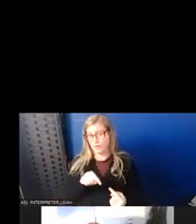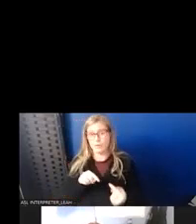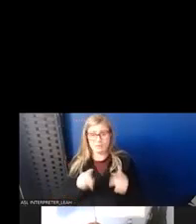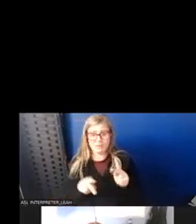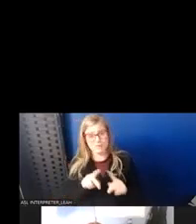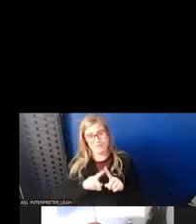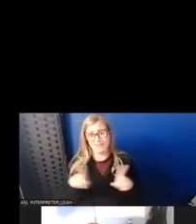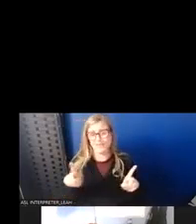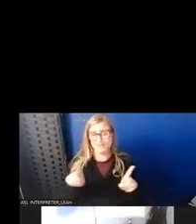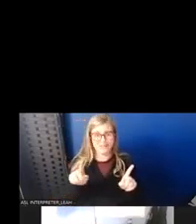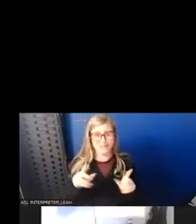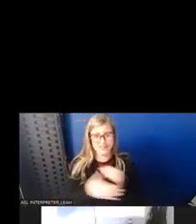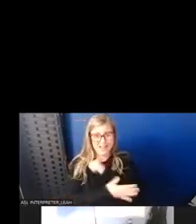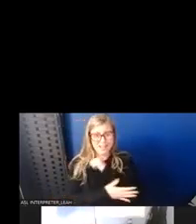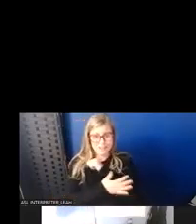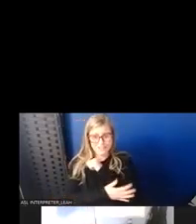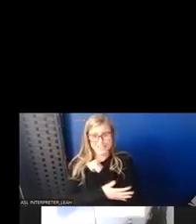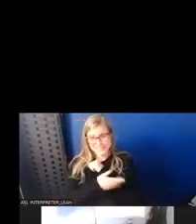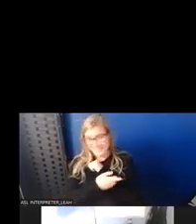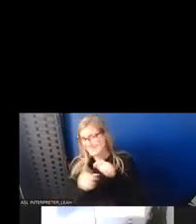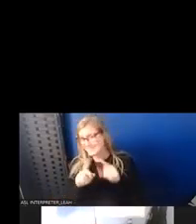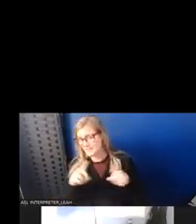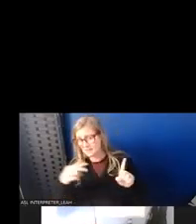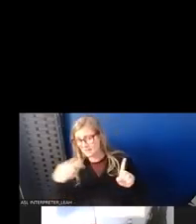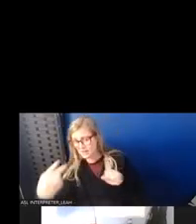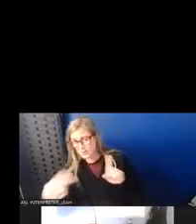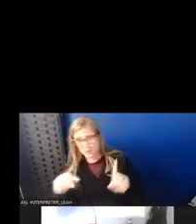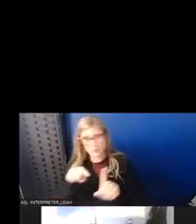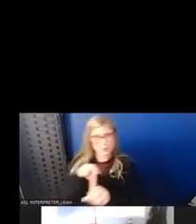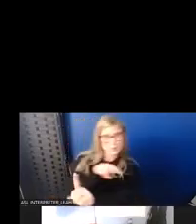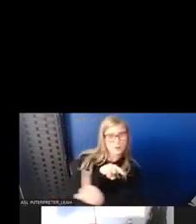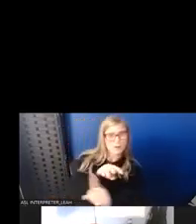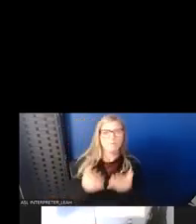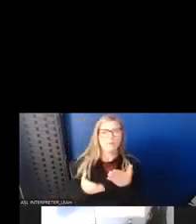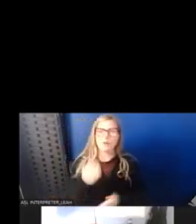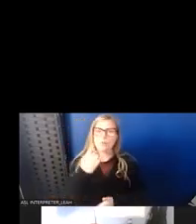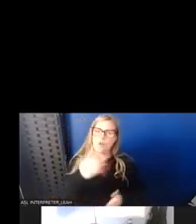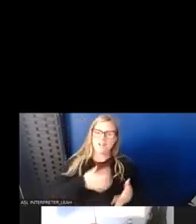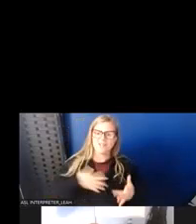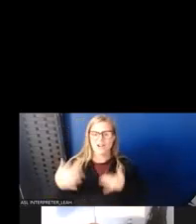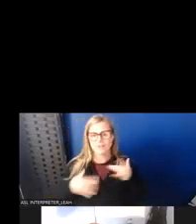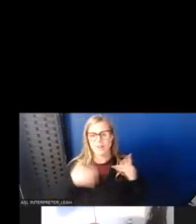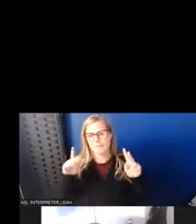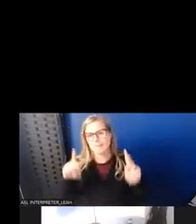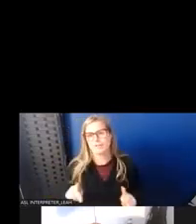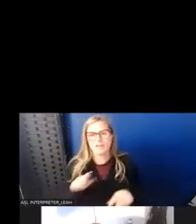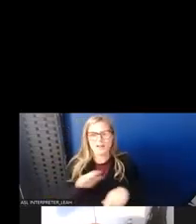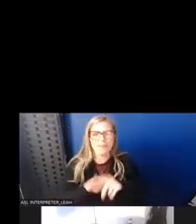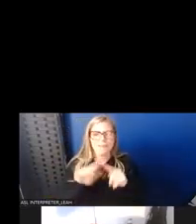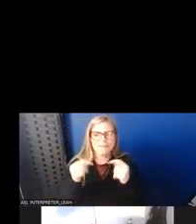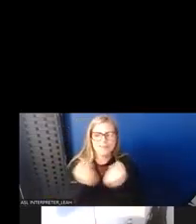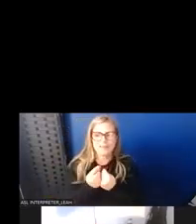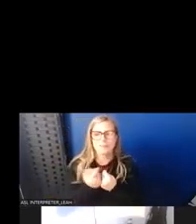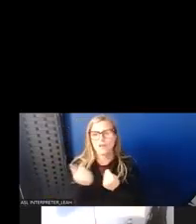countries, is that there might be one charismatic person on a team and we're just all following that person's lead.